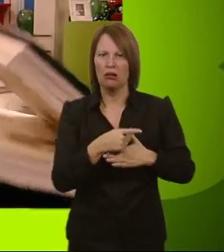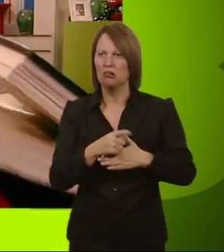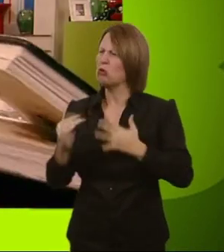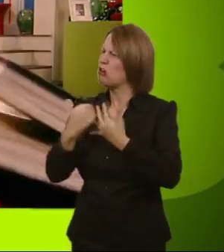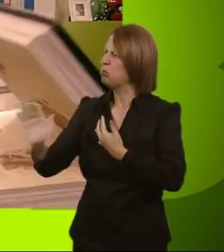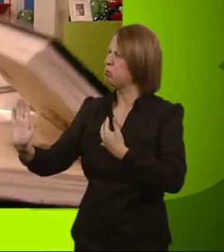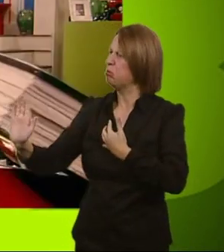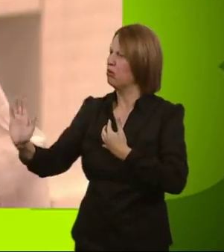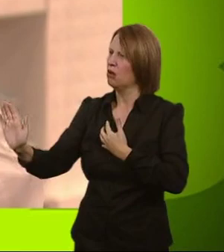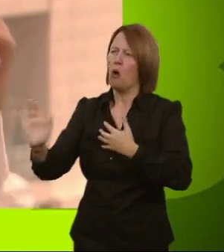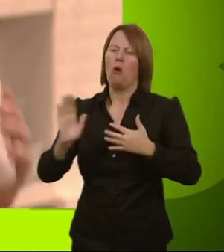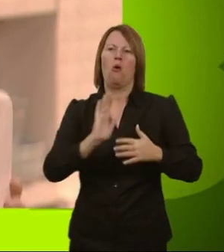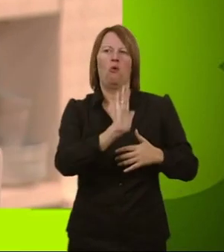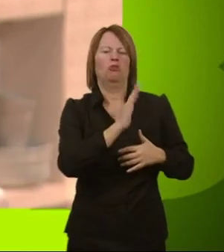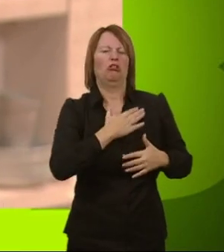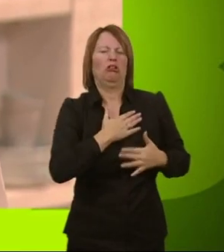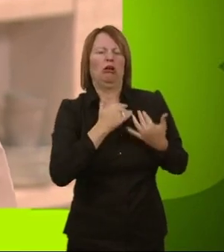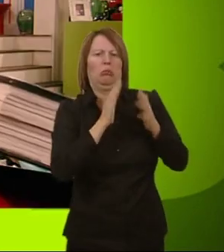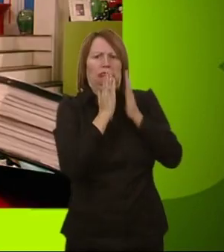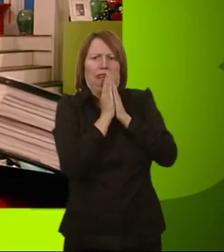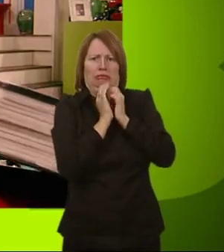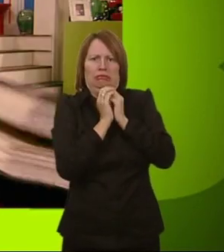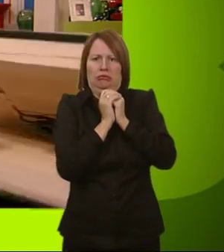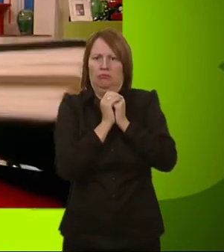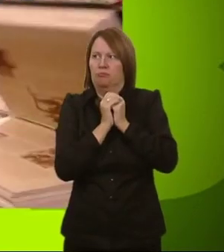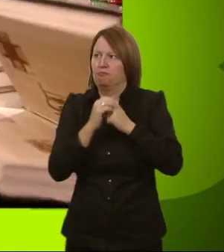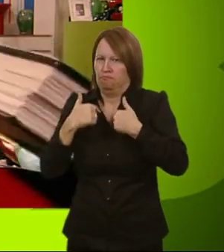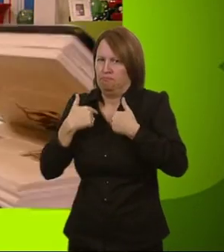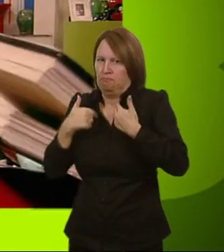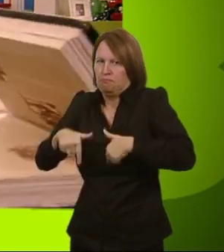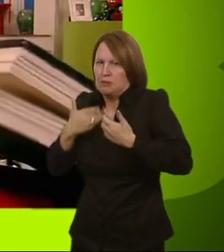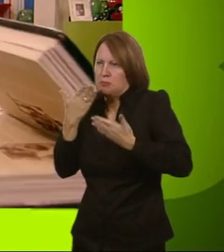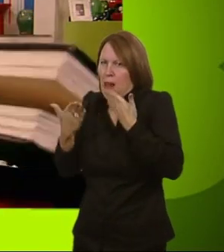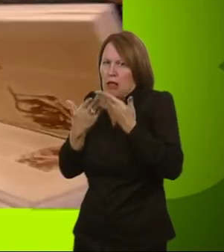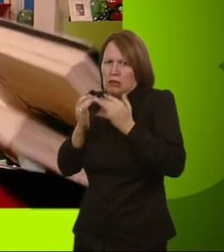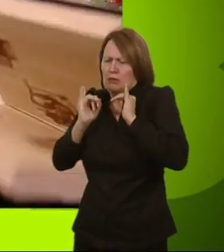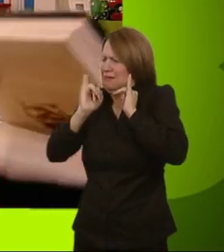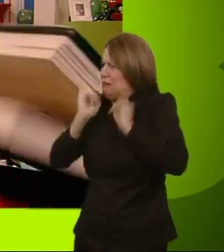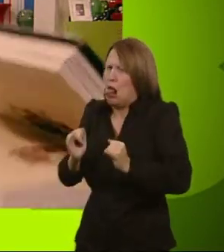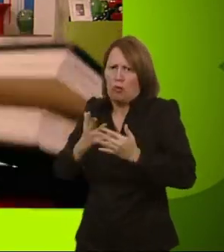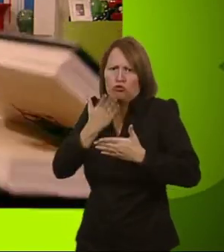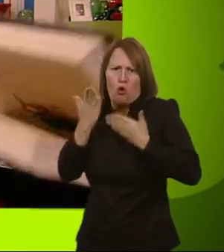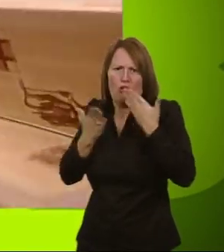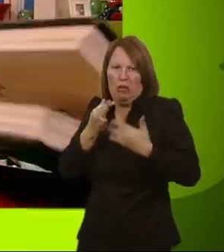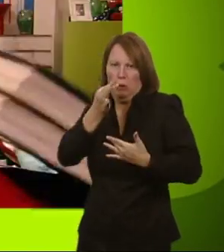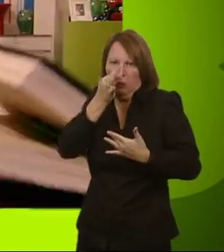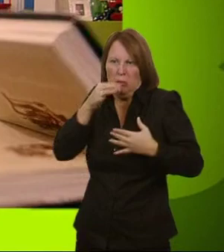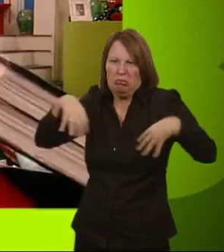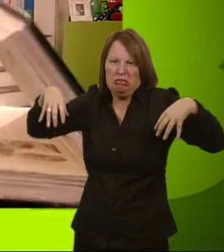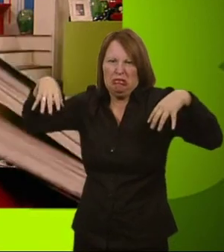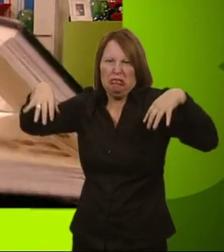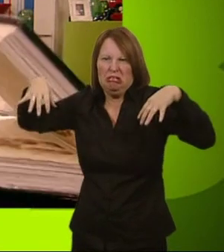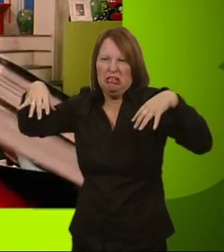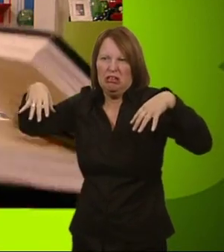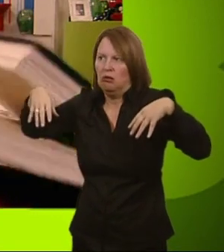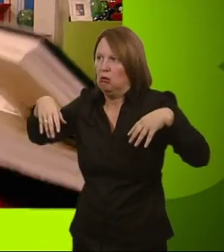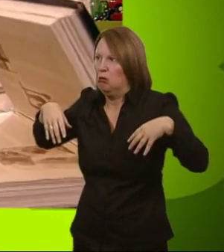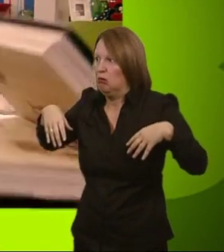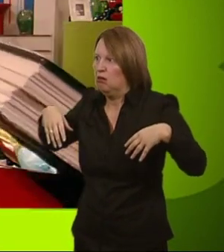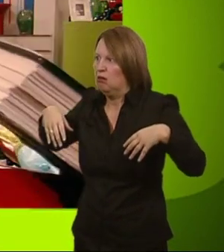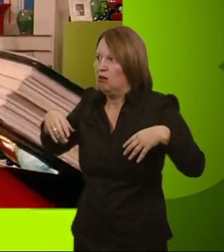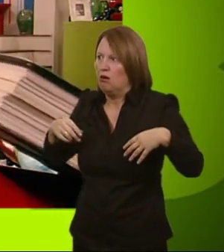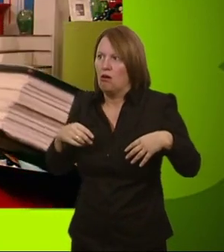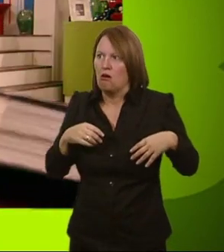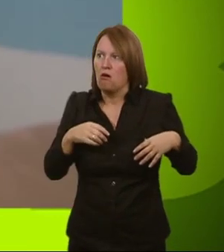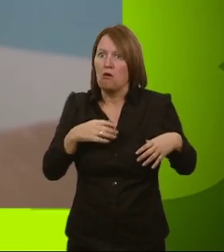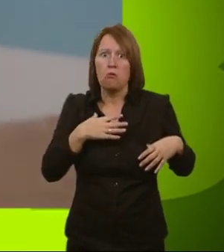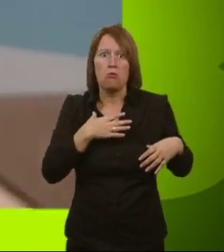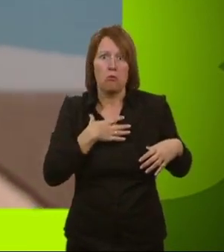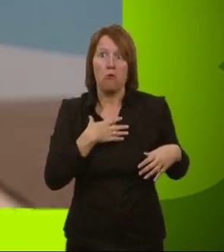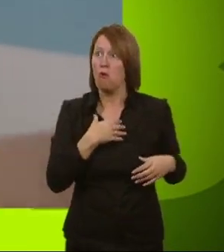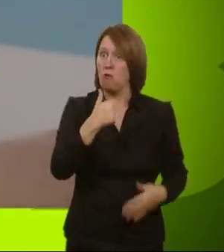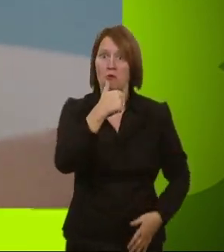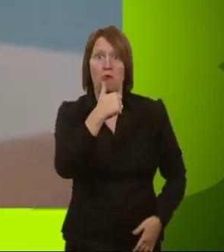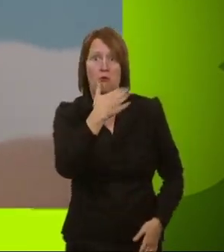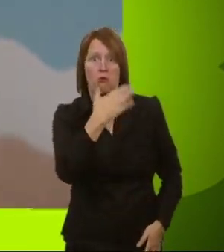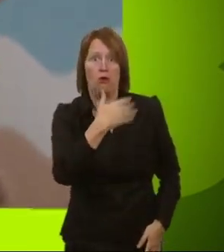interrupt sorry sorry for I am about to tell you the terrible story of iny M prank groovy